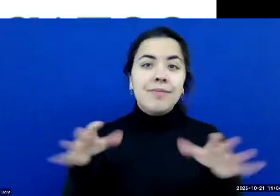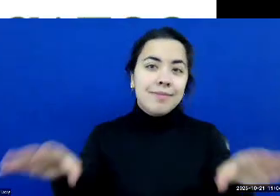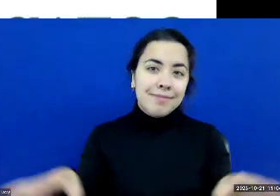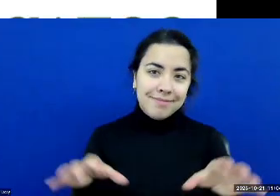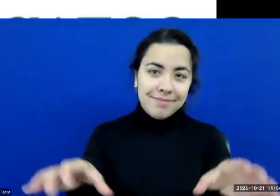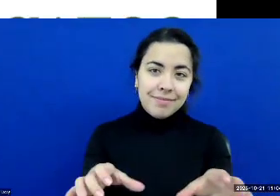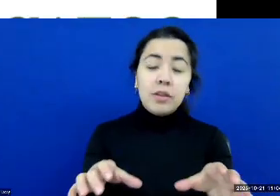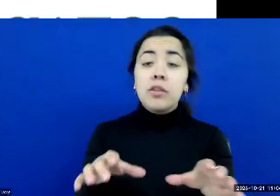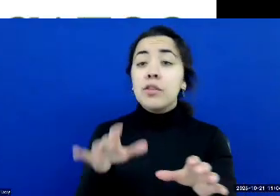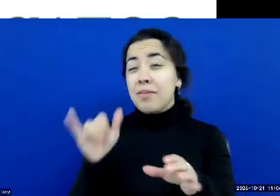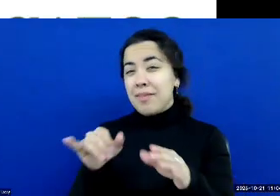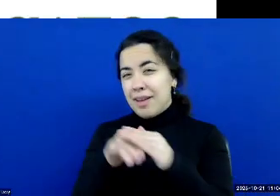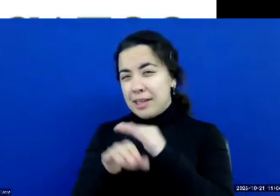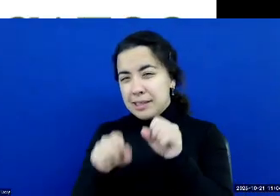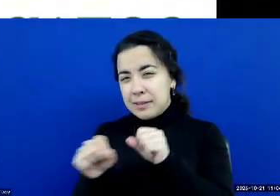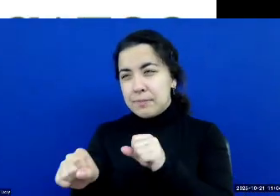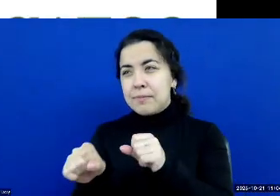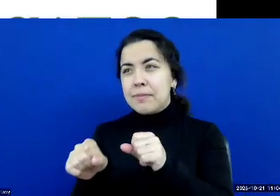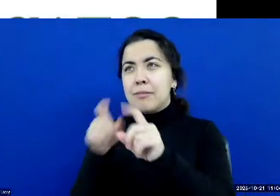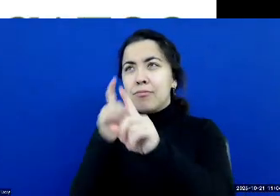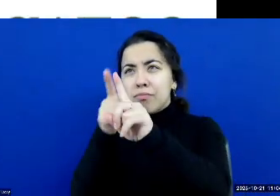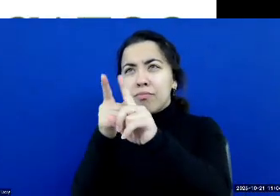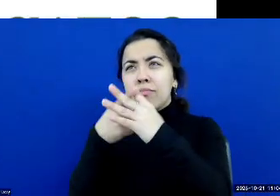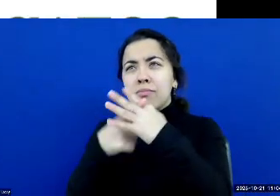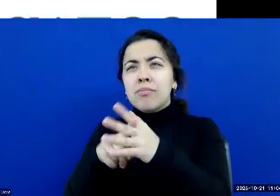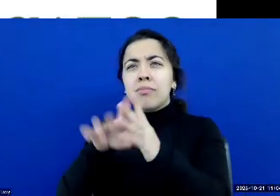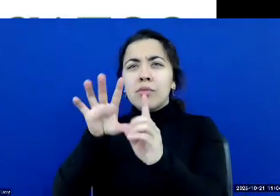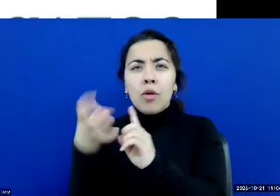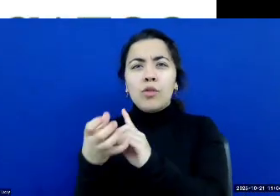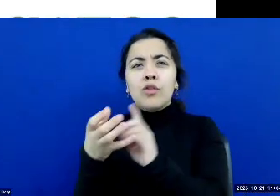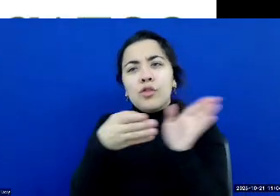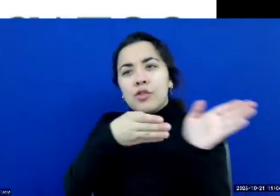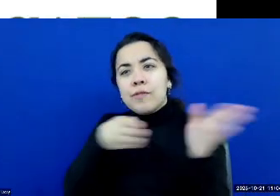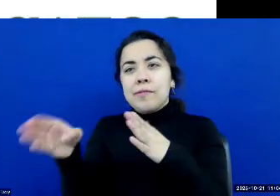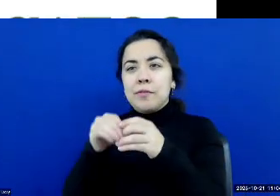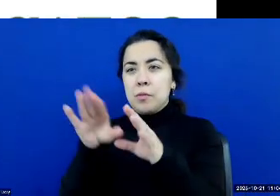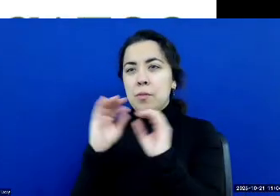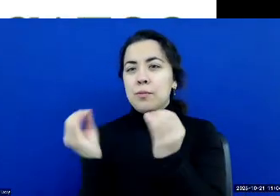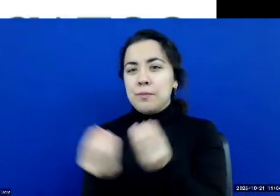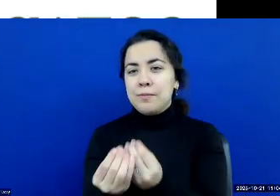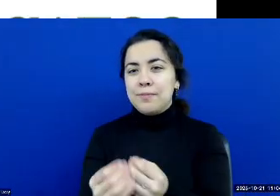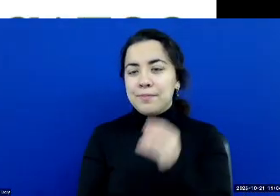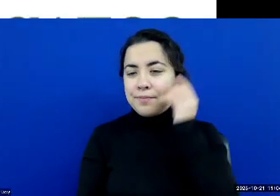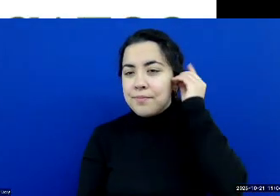Kathleen DeForest: To help shift the accessibility initiative and culture within your organization.